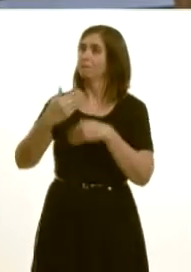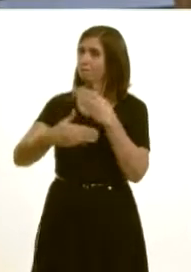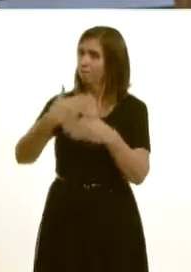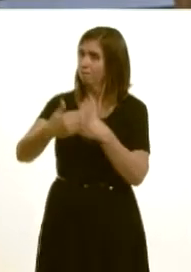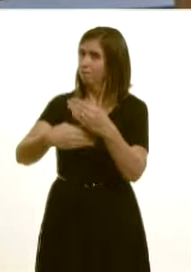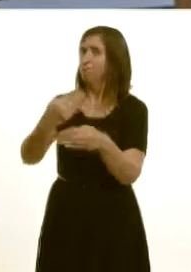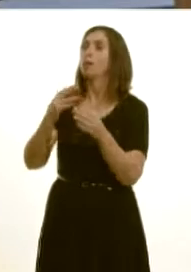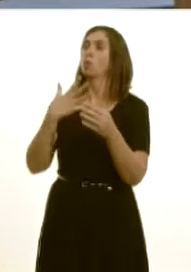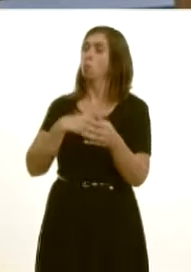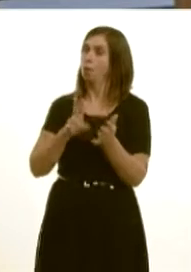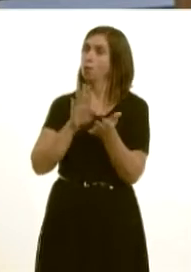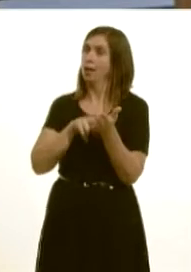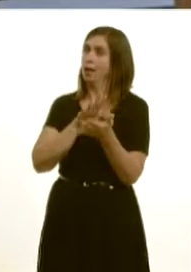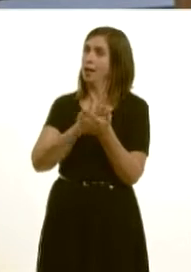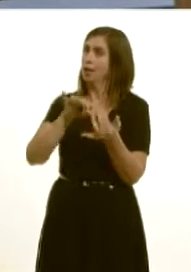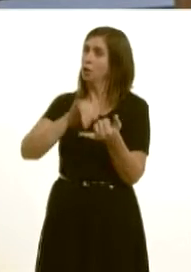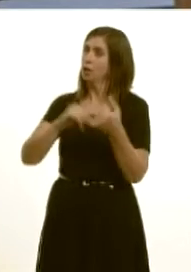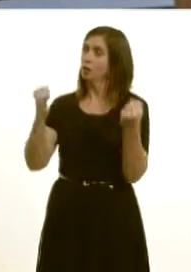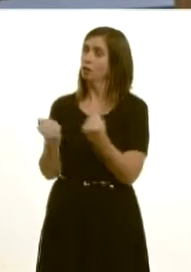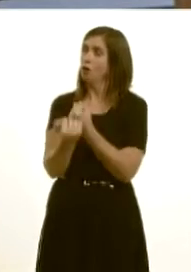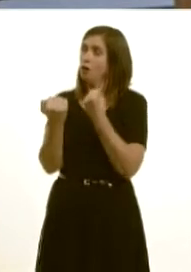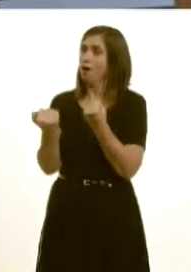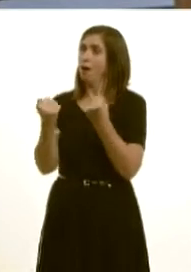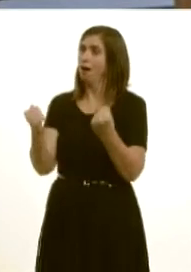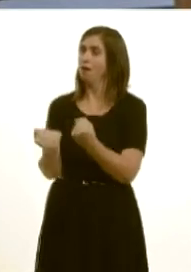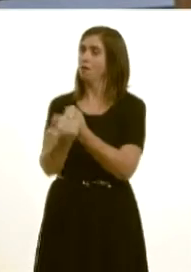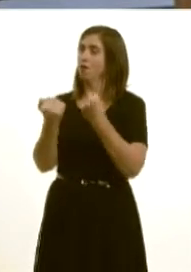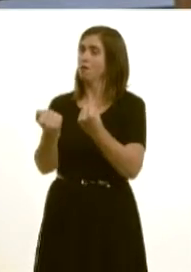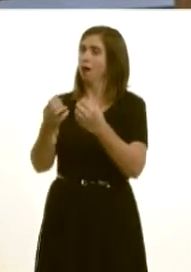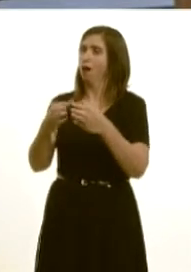in the NHS where we see it strengthening ever more. Discussions have always been taking